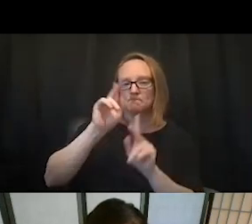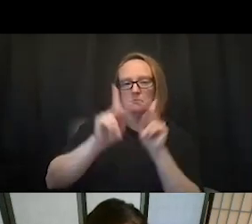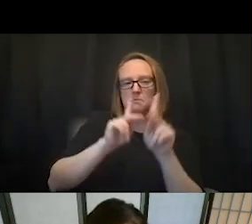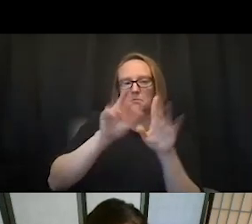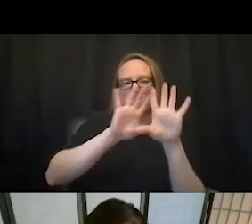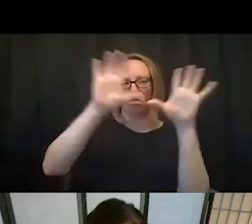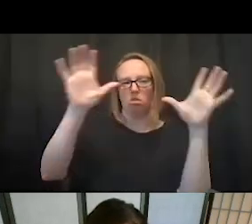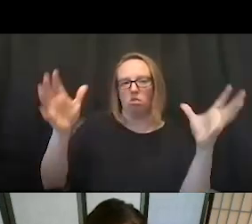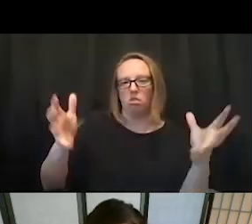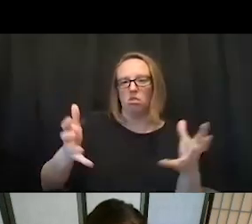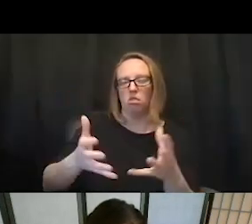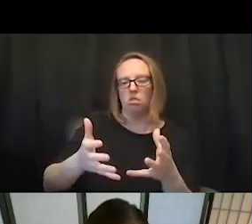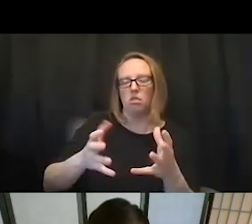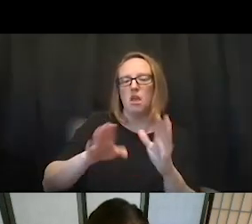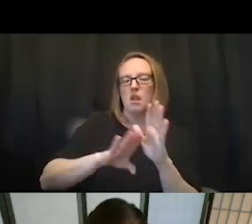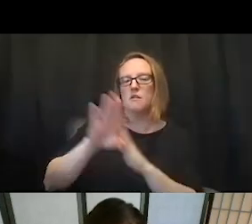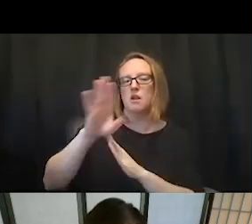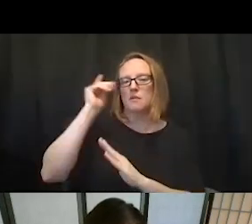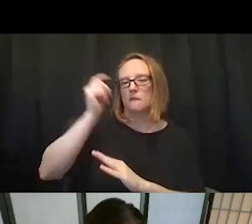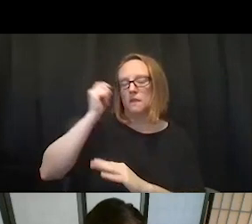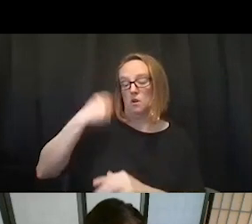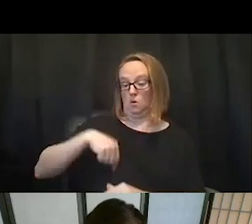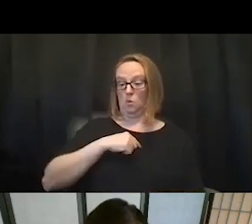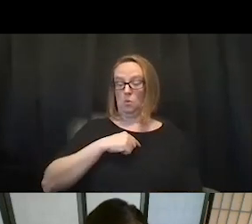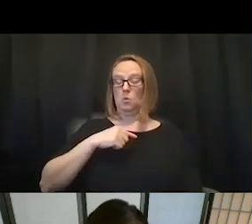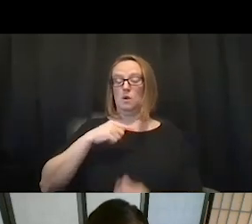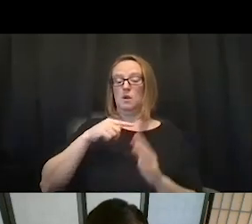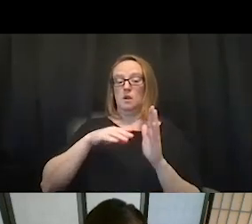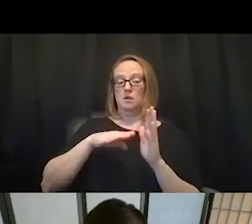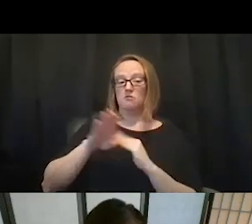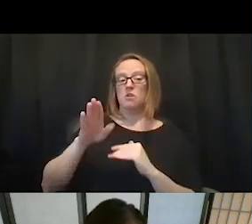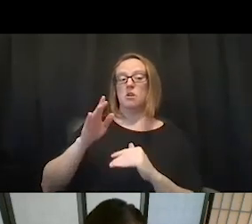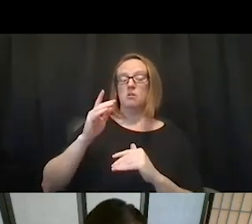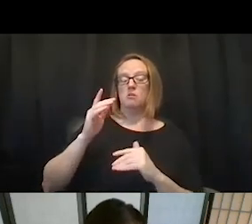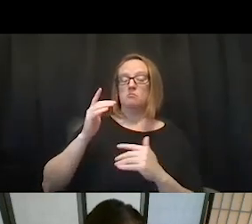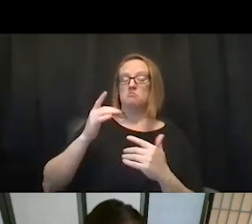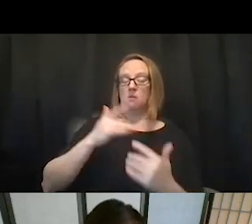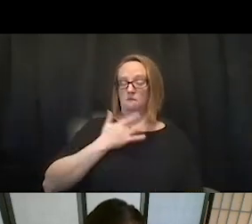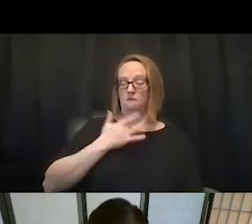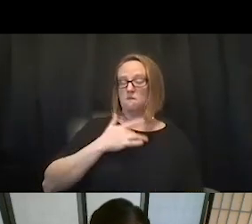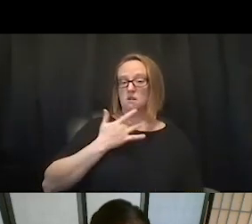that we- we experience sensations and emotions similarly across cultures and that there's kind of